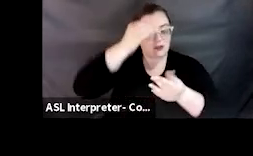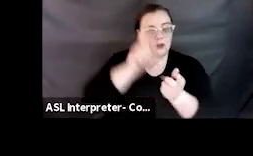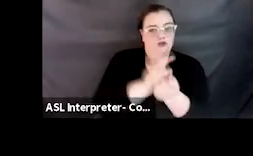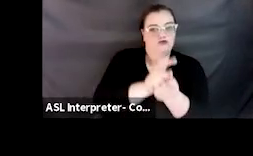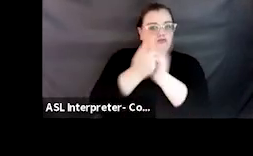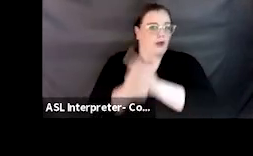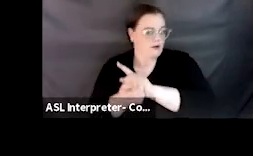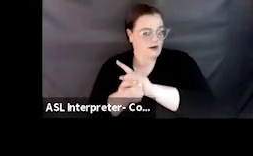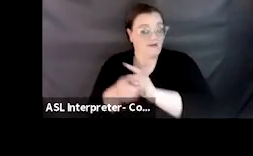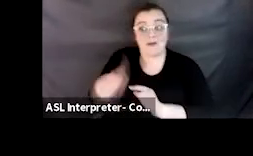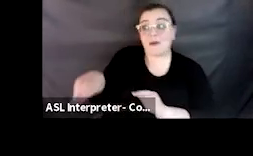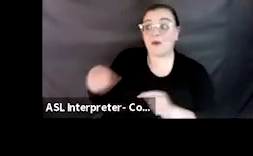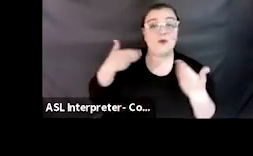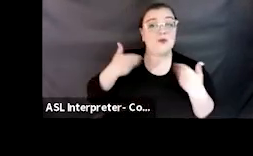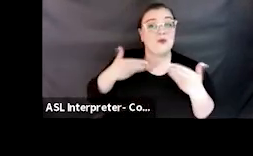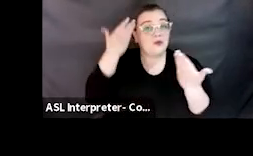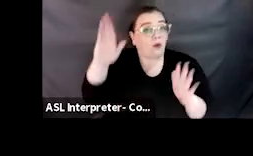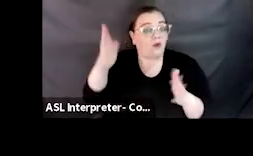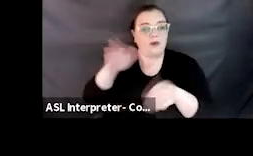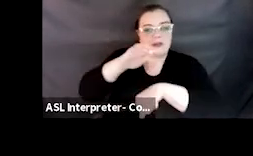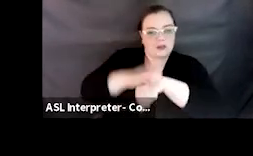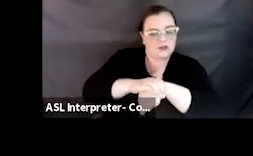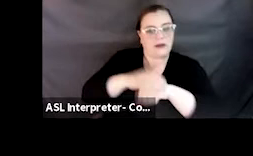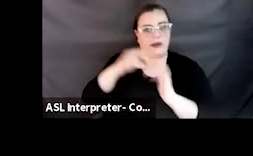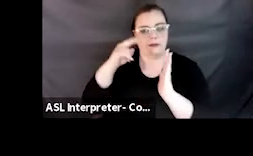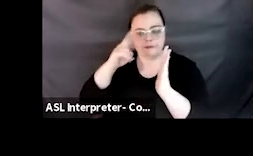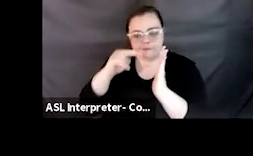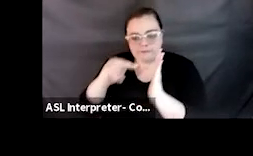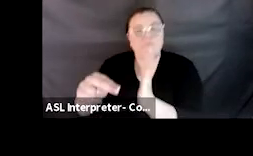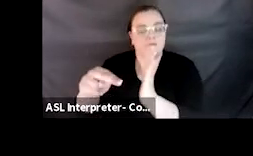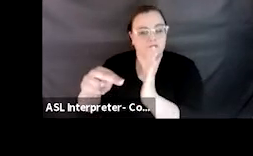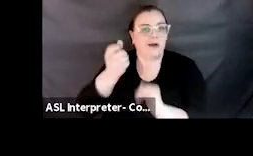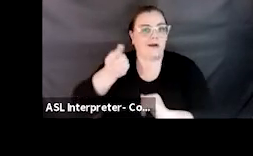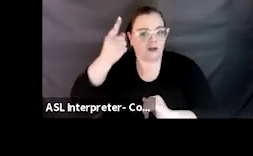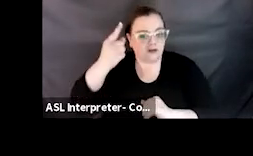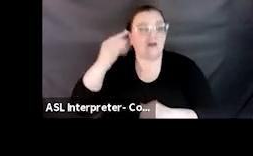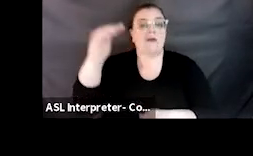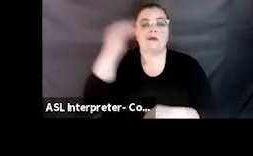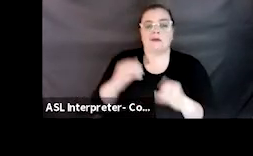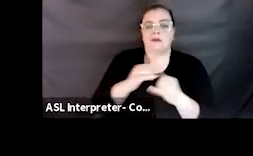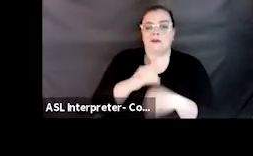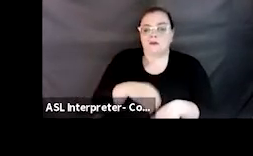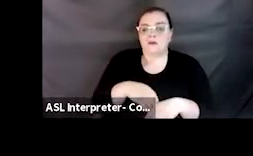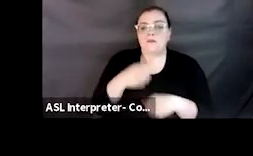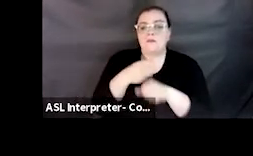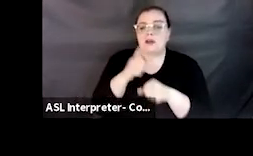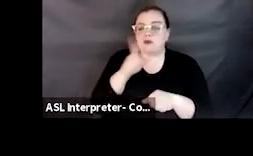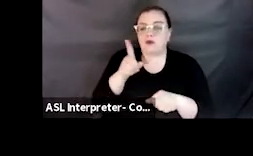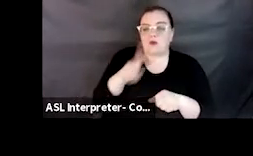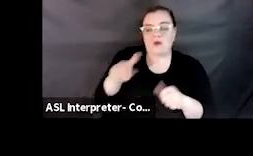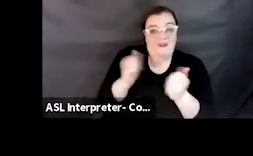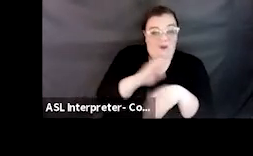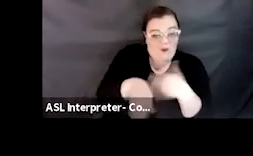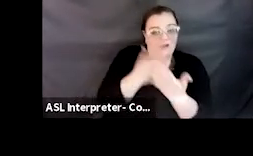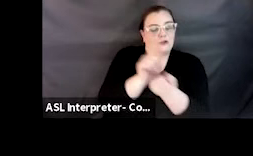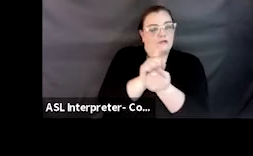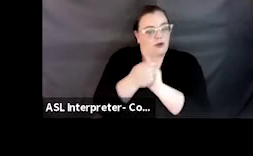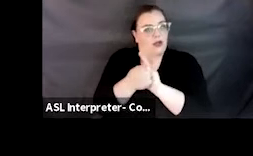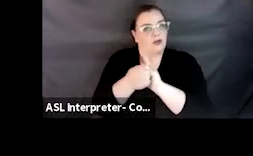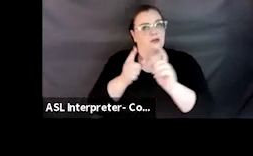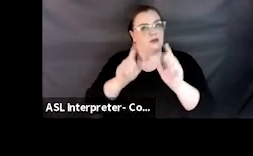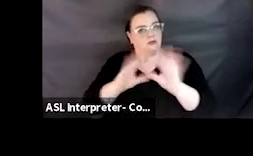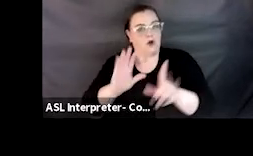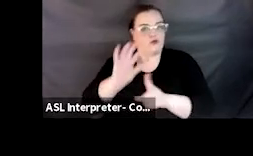Heidi Rosofsky: Ensure that you have the appropriate materials that are translated for non English speaking participants, particularly if that's an audience that you want to tap and make sure that those.